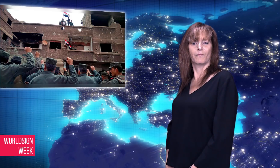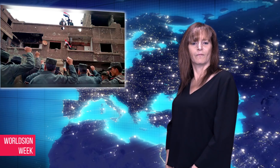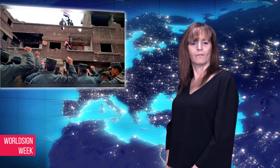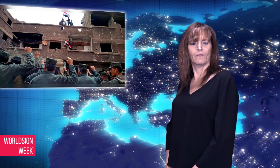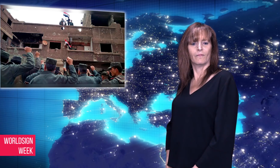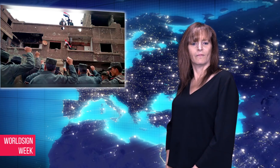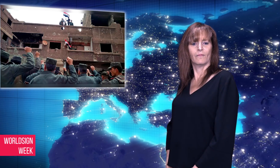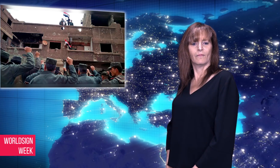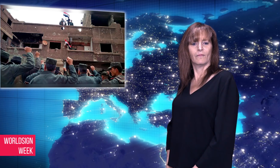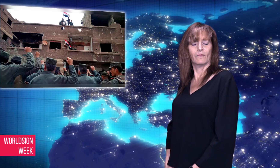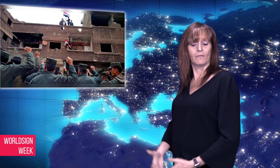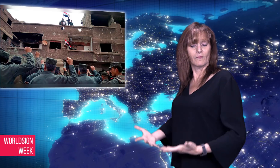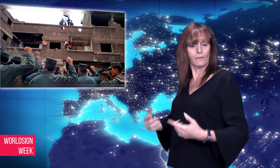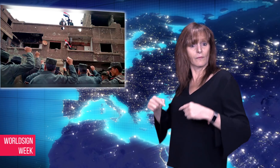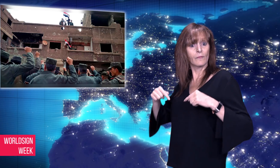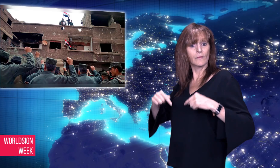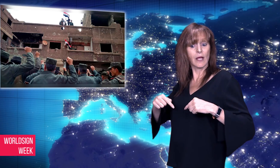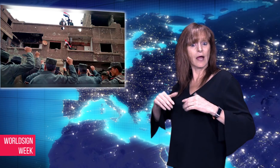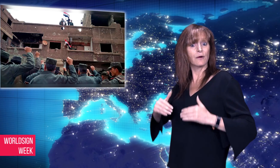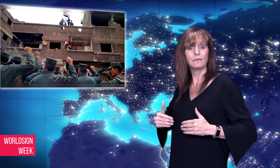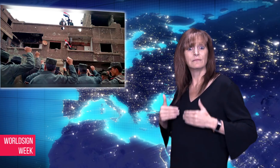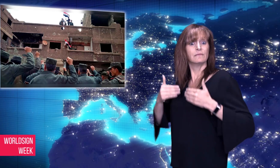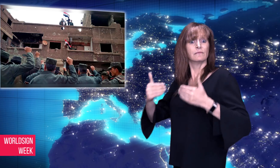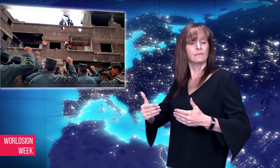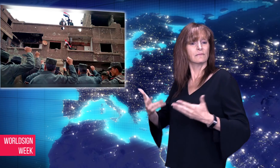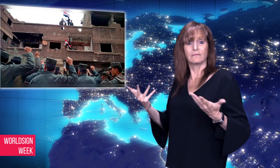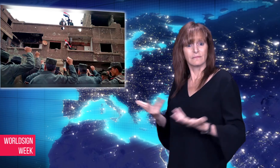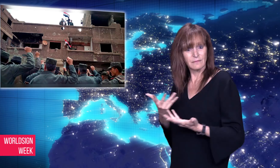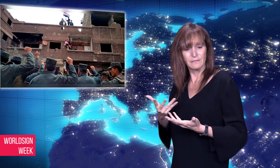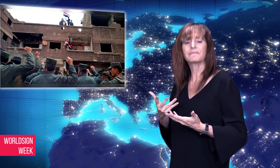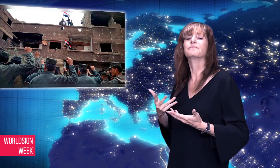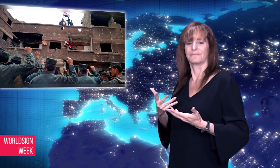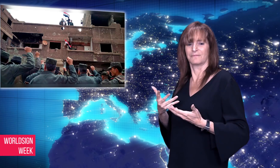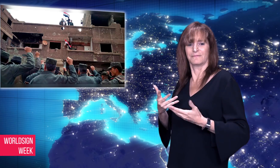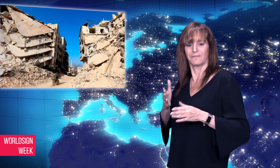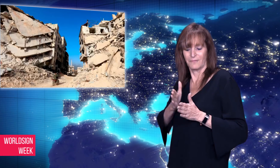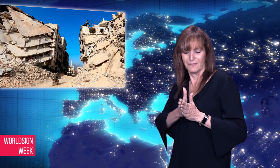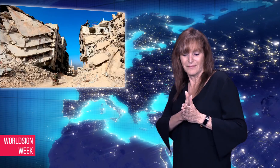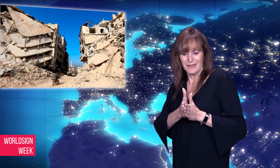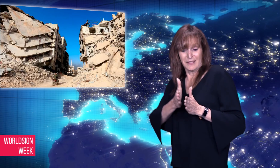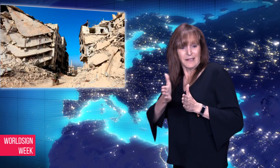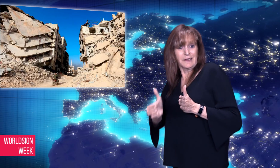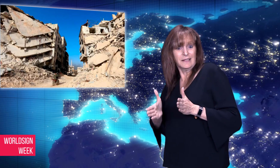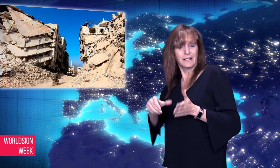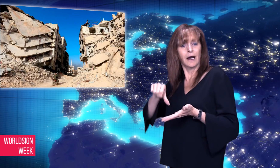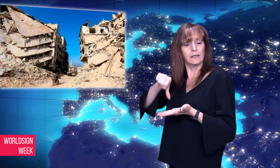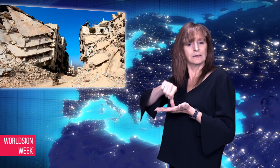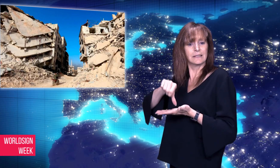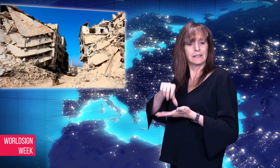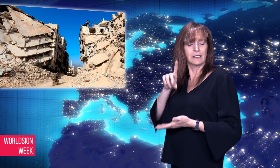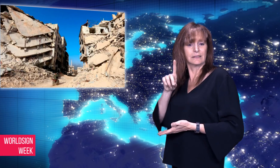troops. Now the next step is to recapture the Syrian border city of